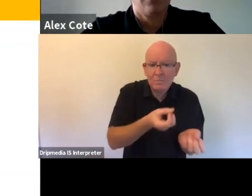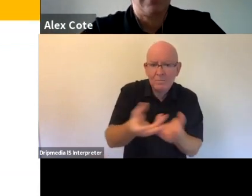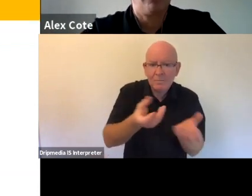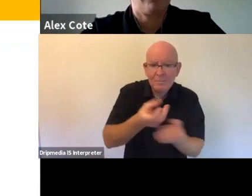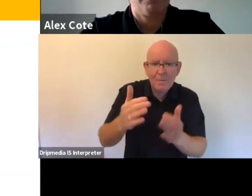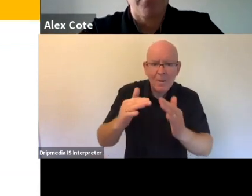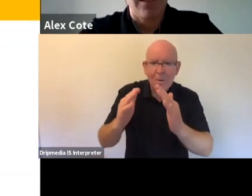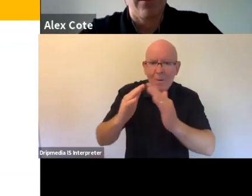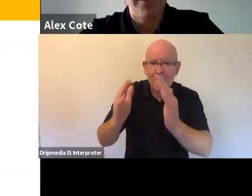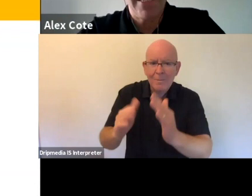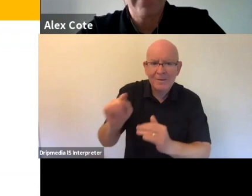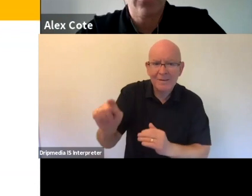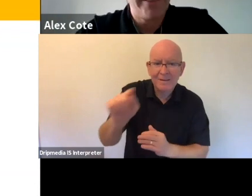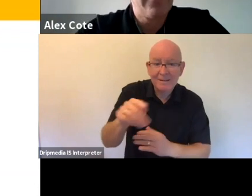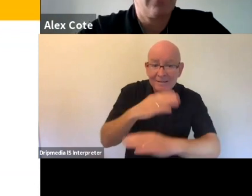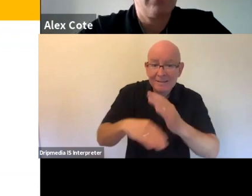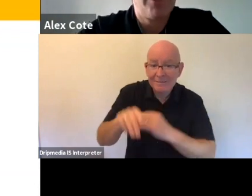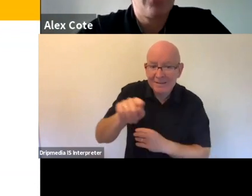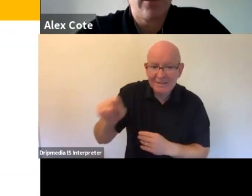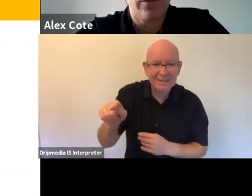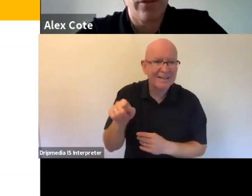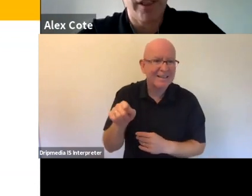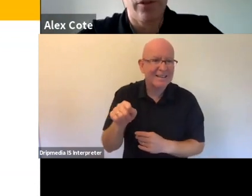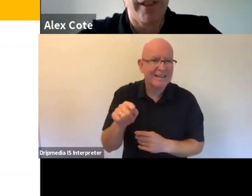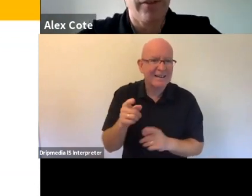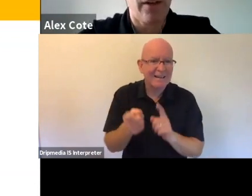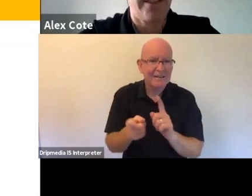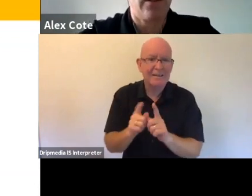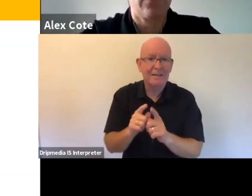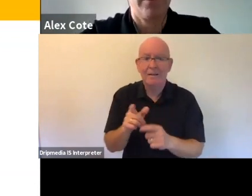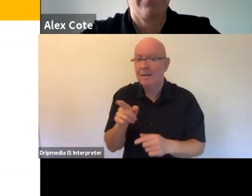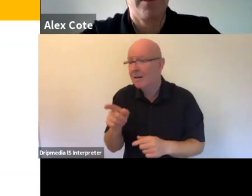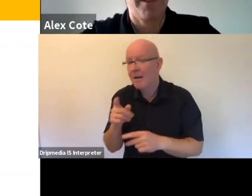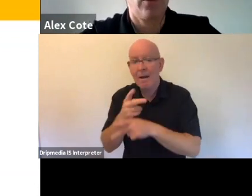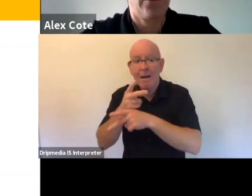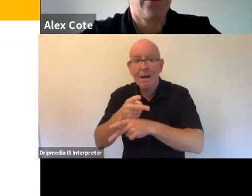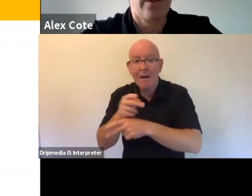However, the feedback that we get from regional consultation we have carried out with DPOs,